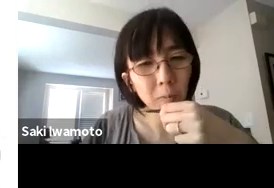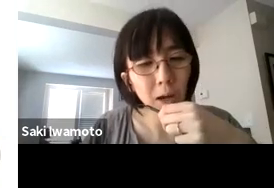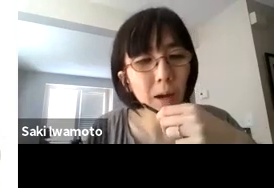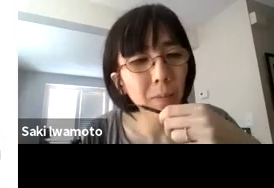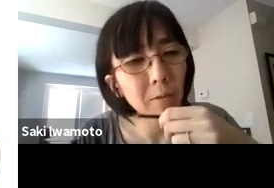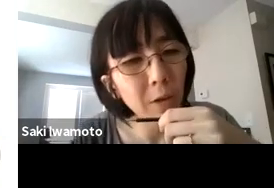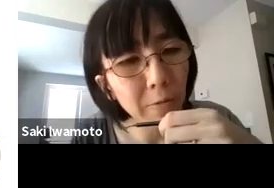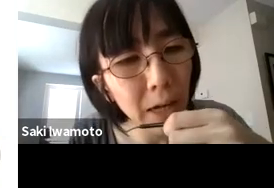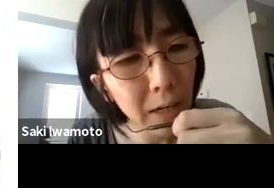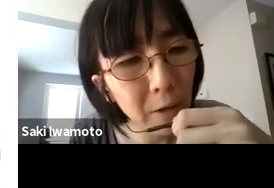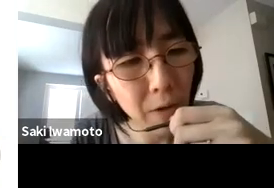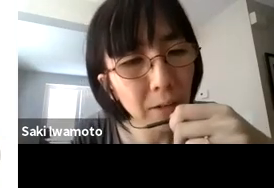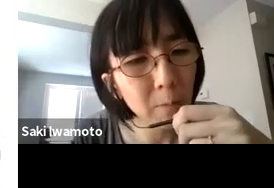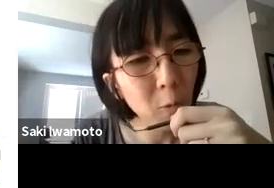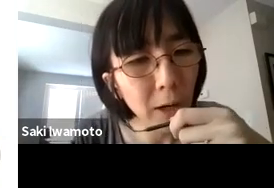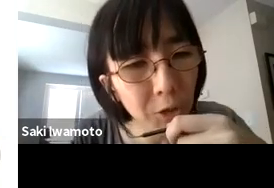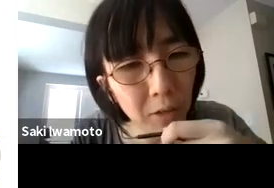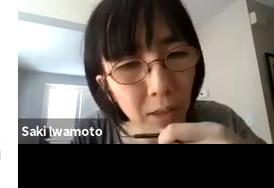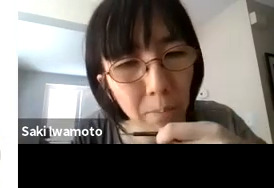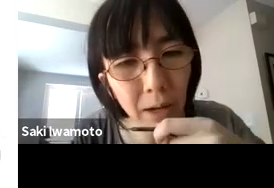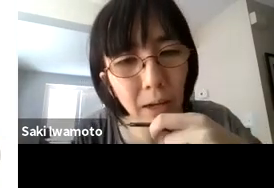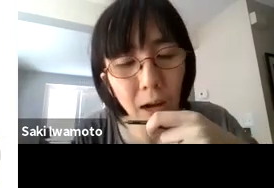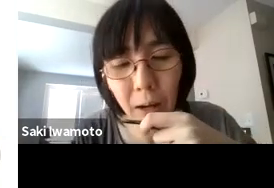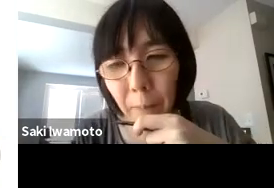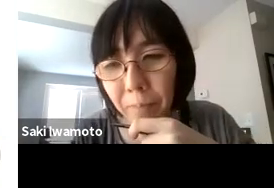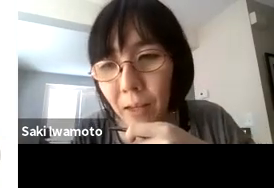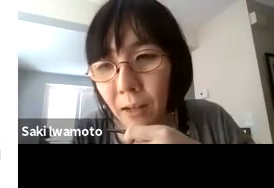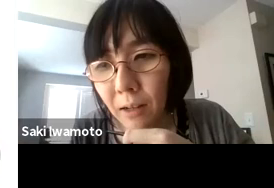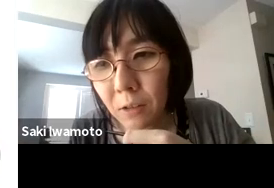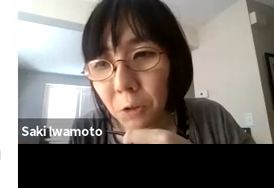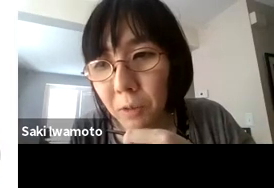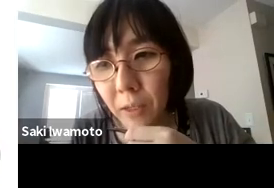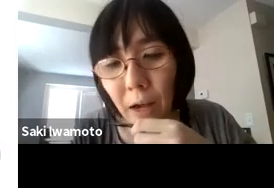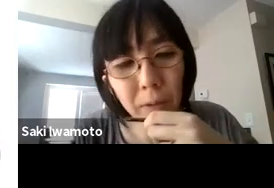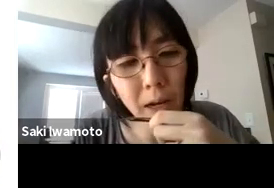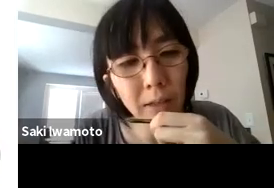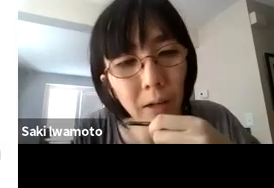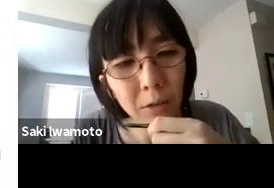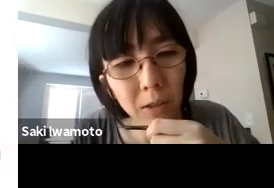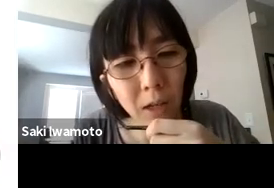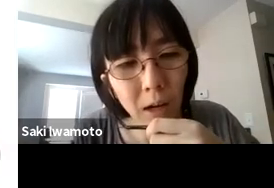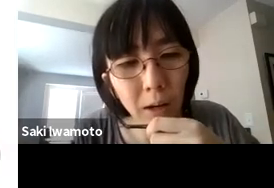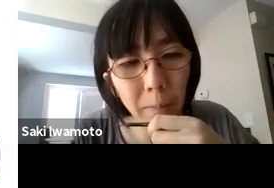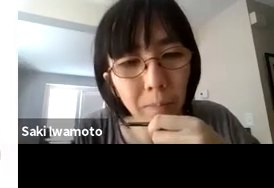So, we identified some questions that might sort of like help the adults.